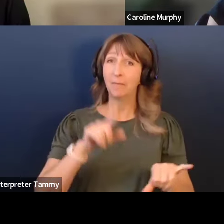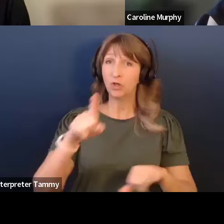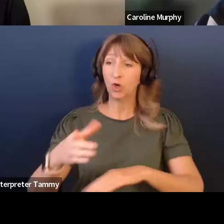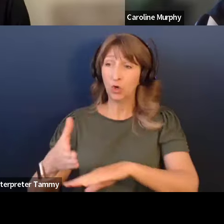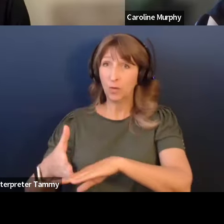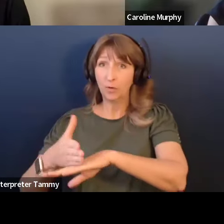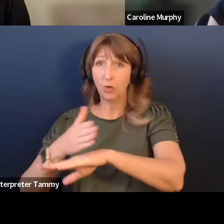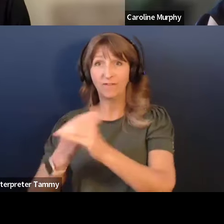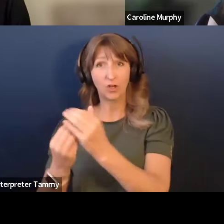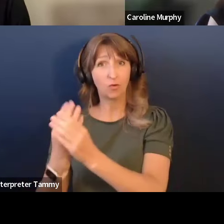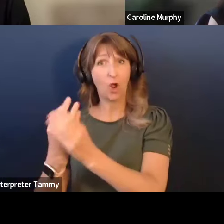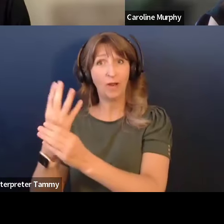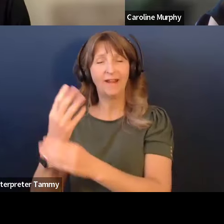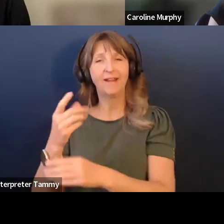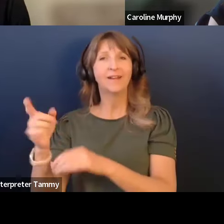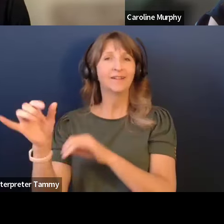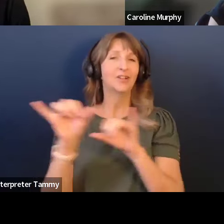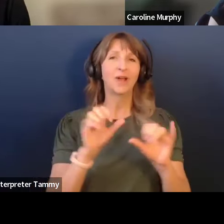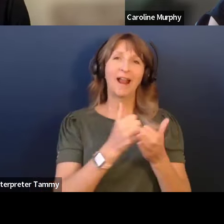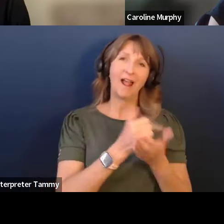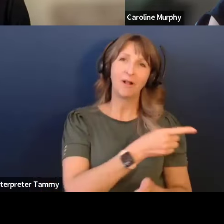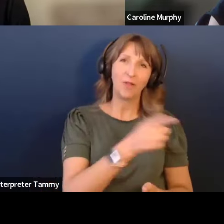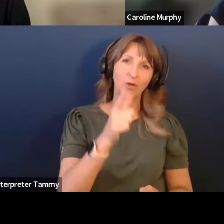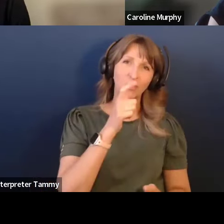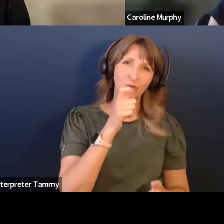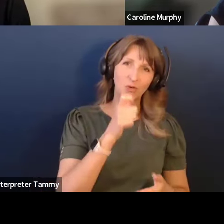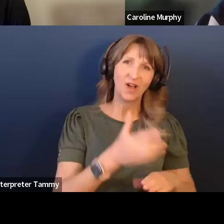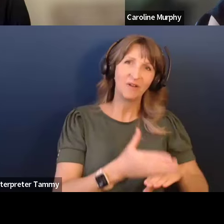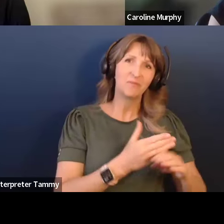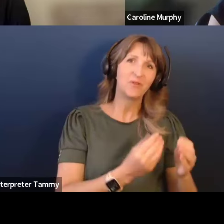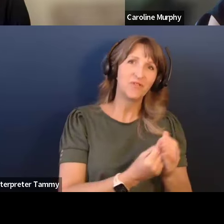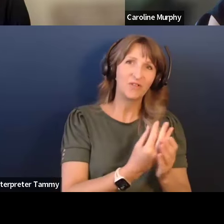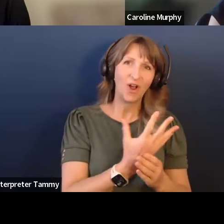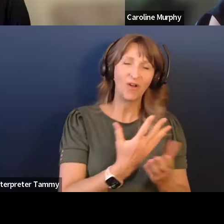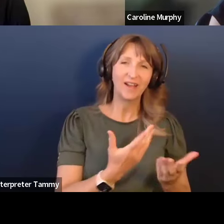idea to think about it. You don't have to be at a certain point. You don't have to be